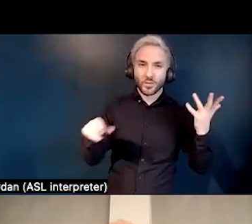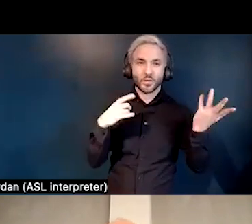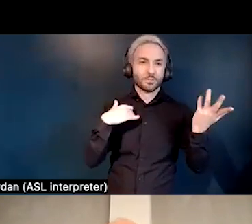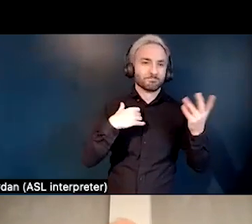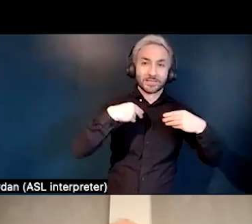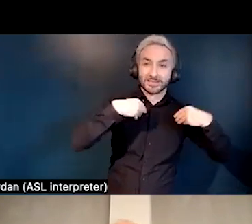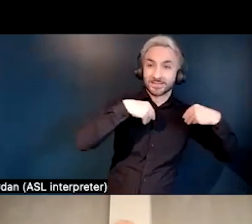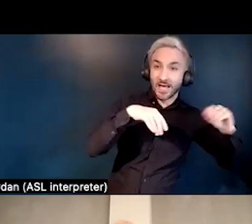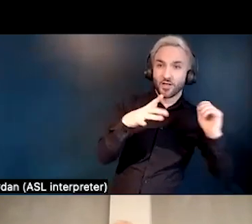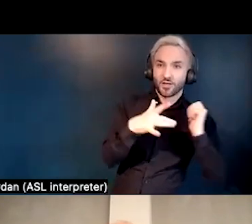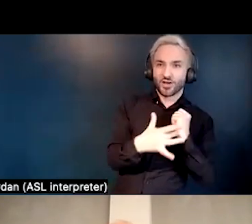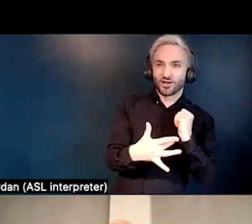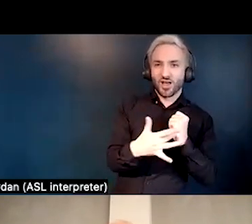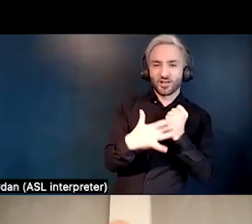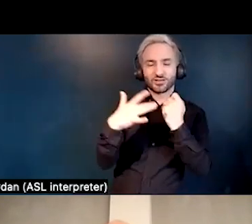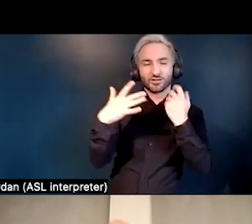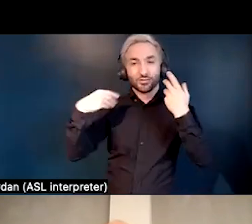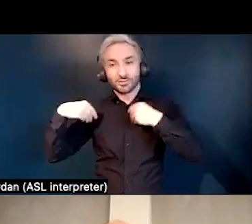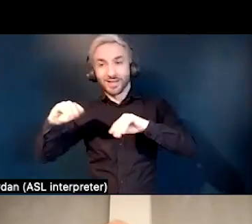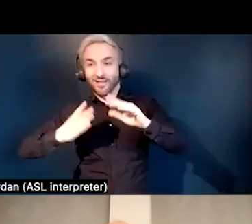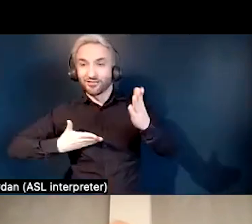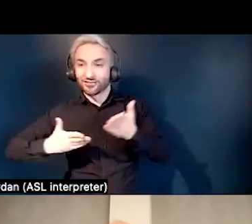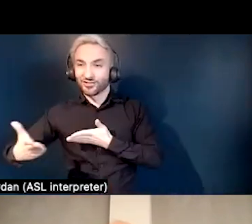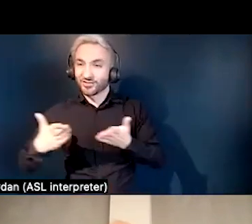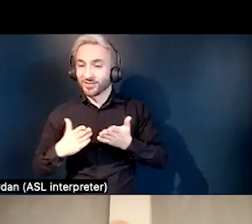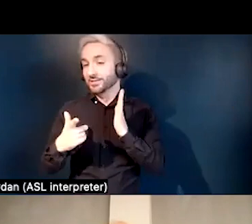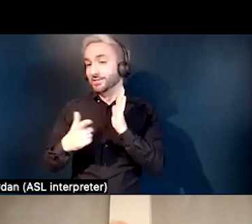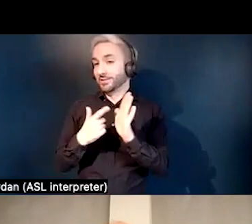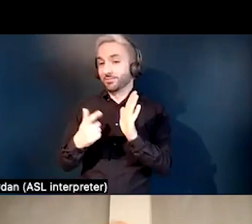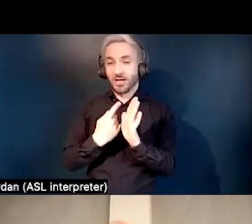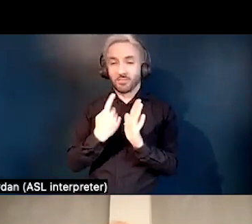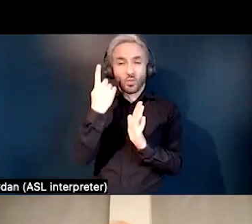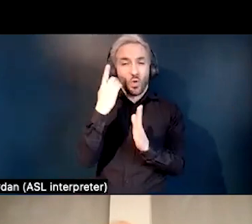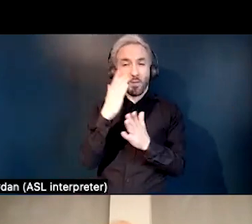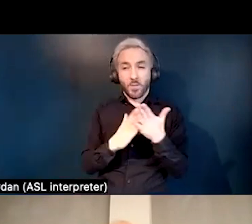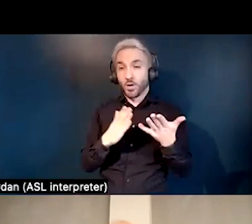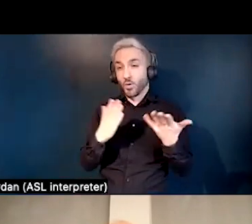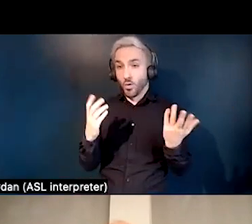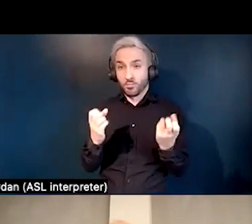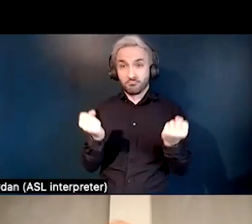the services that anyone, sometimes more than one part of the industry uses. And those are